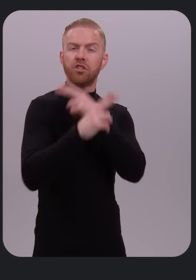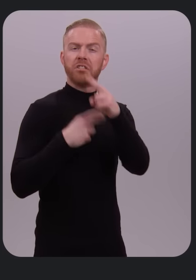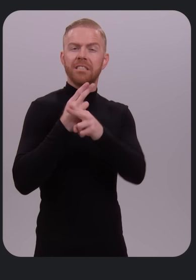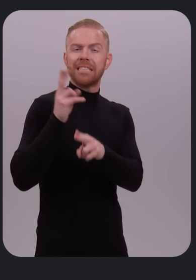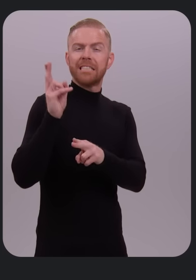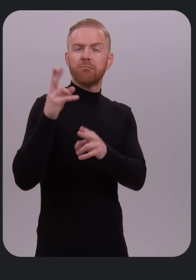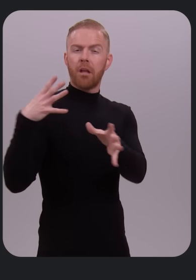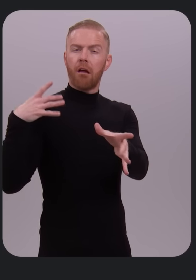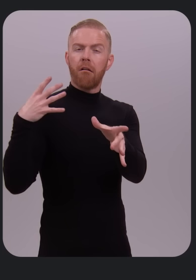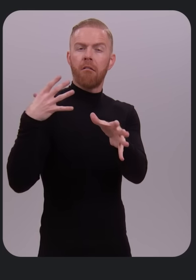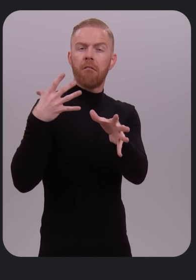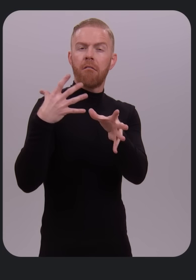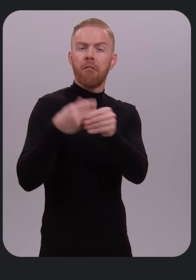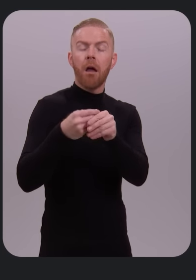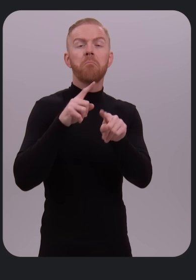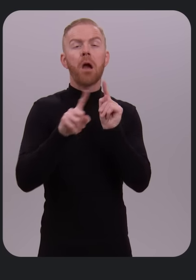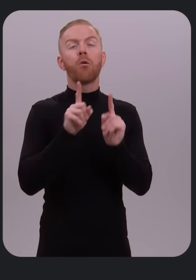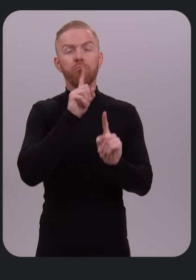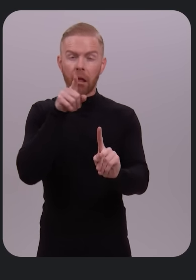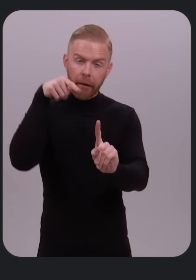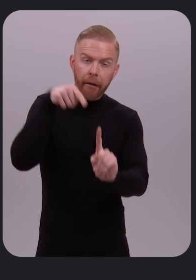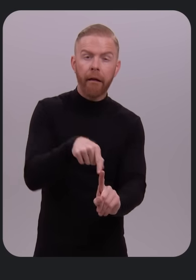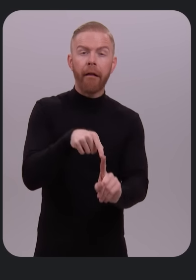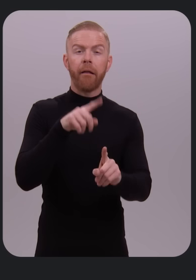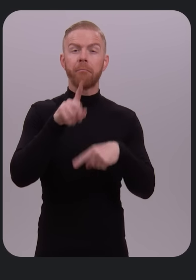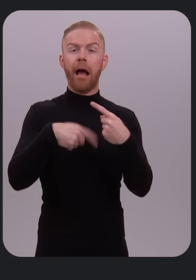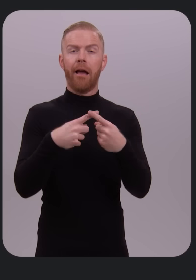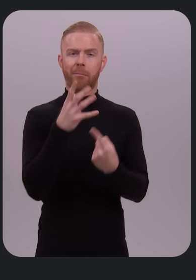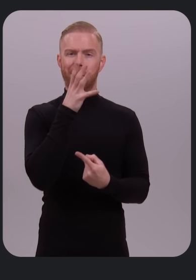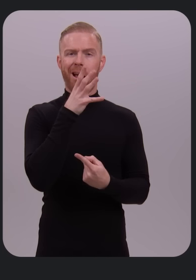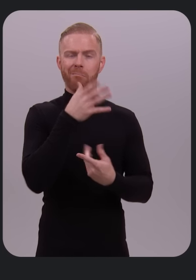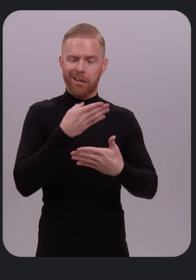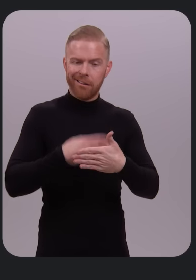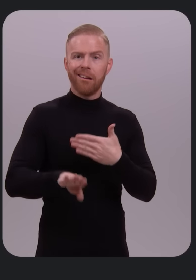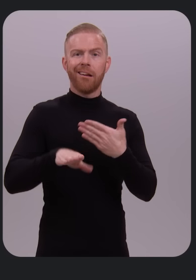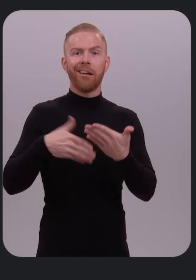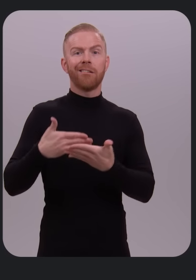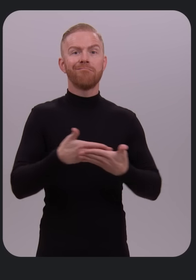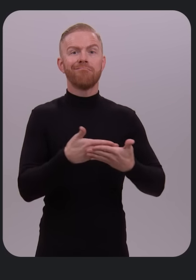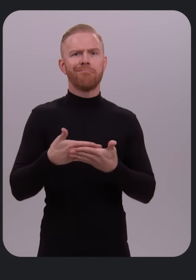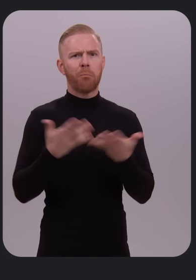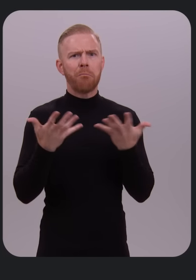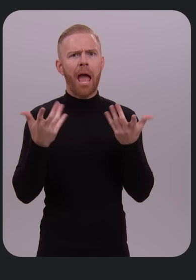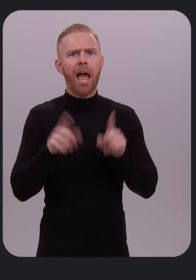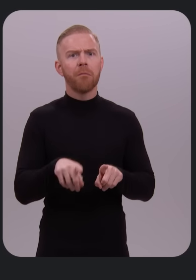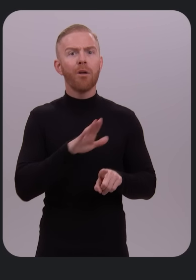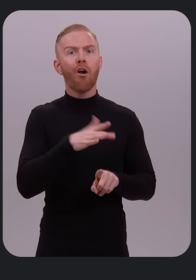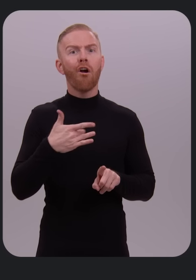But it's really about a mom, and what happens when her child is born with a hole in her heart.